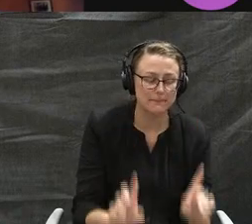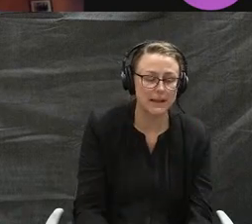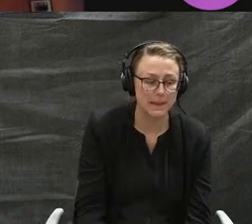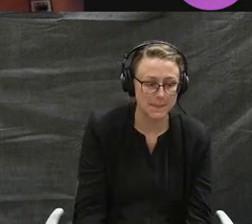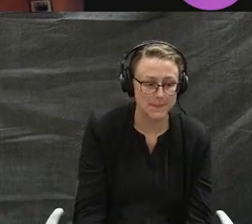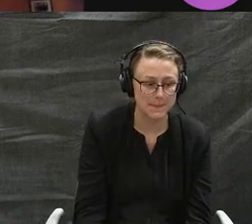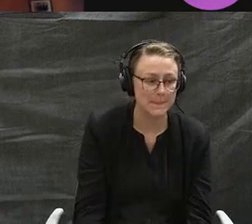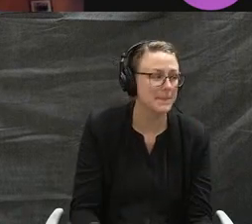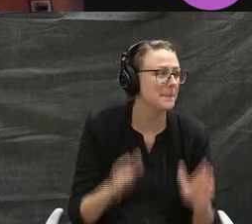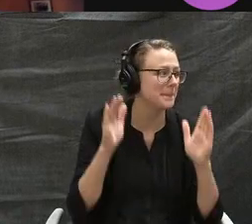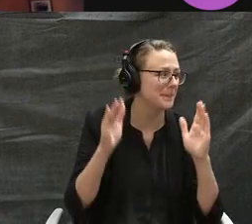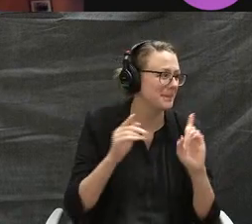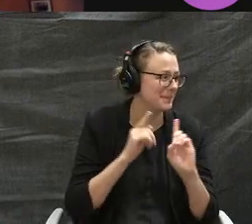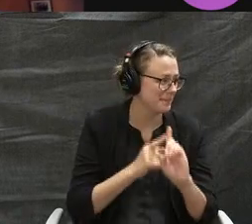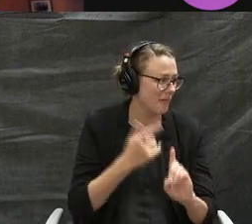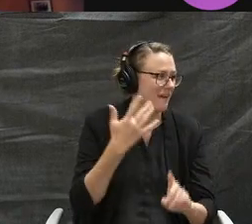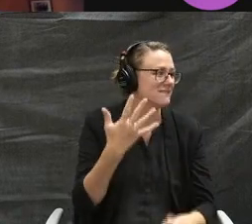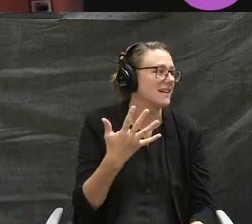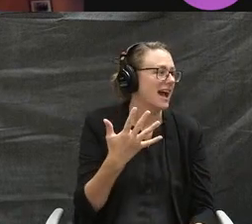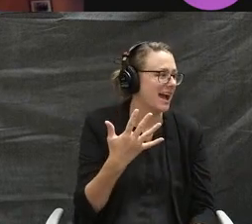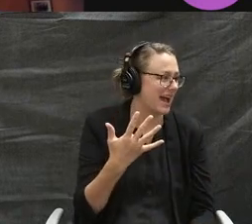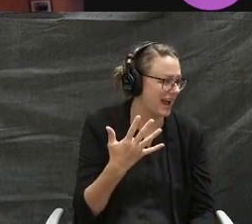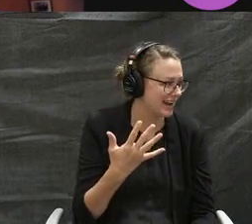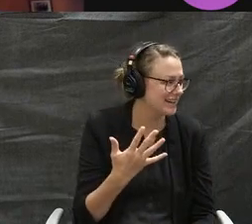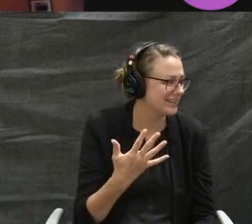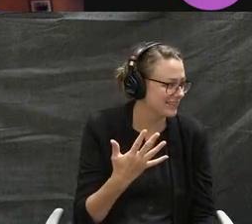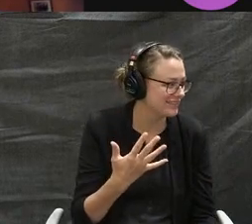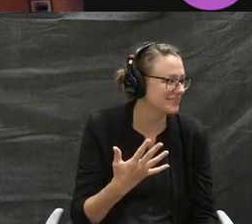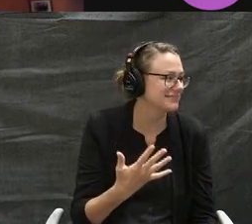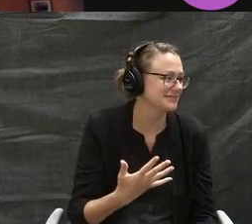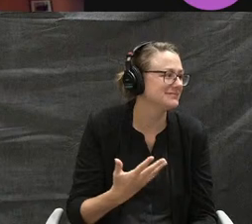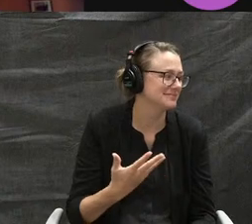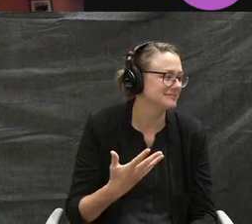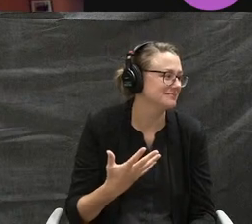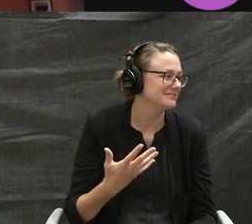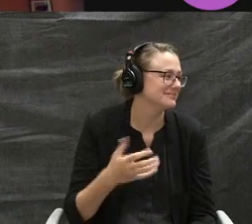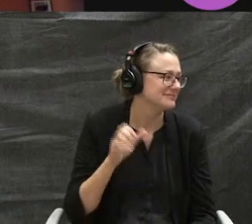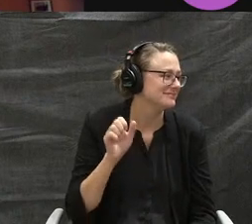And .5. The district track friends and supporters to